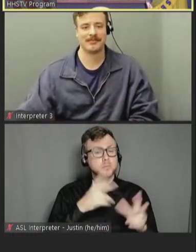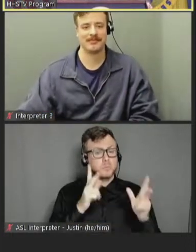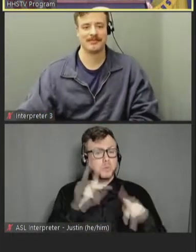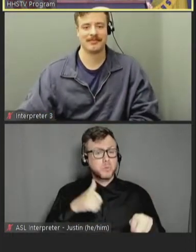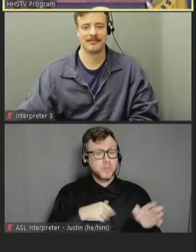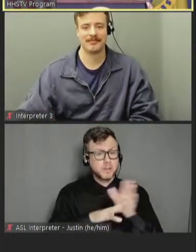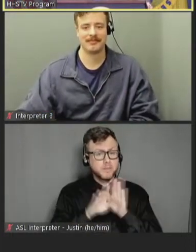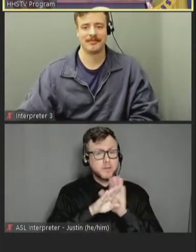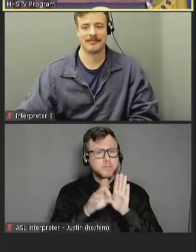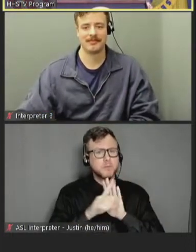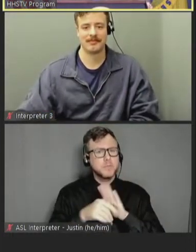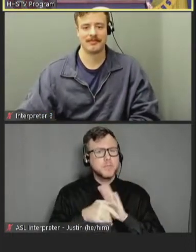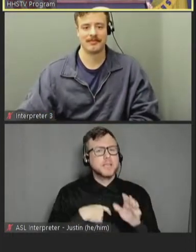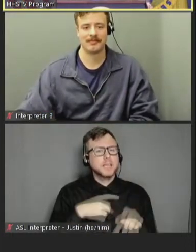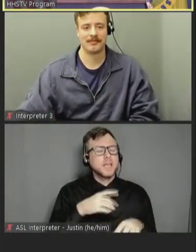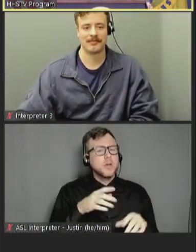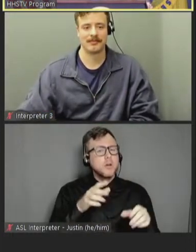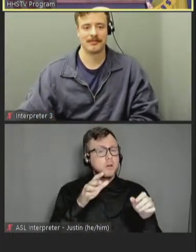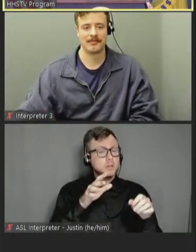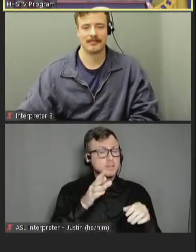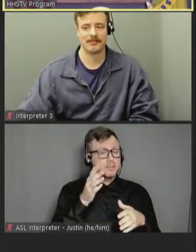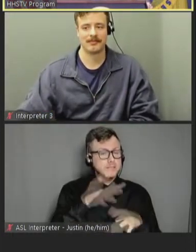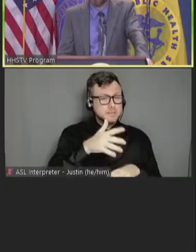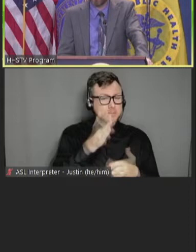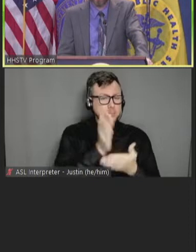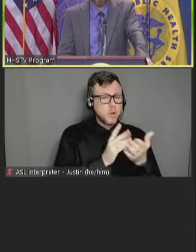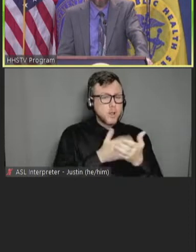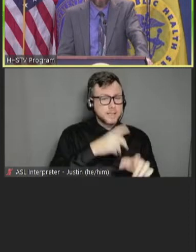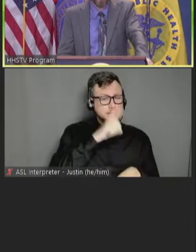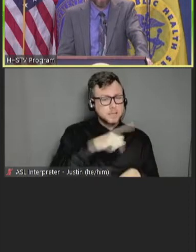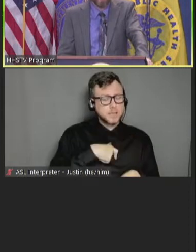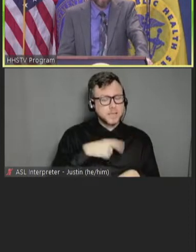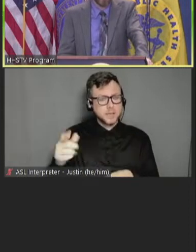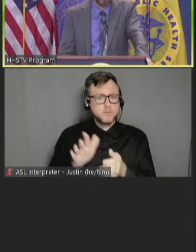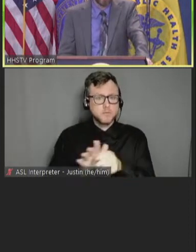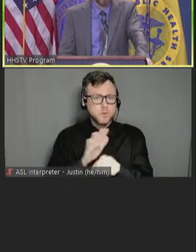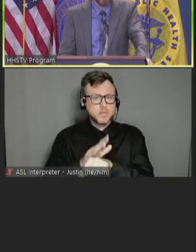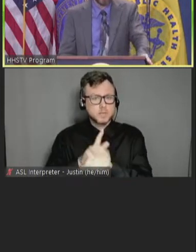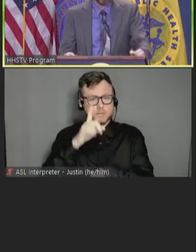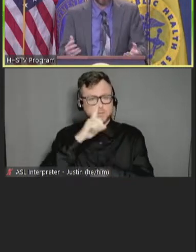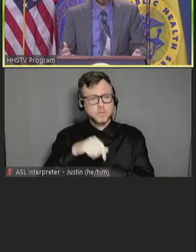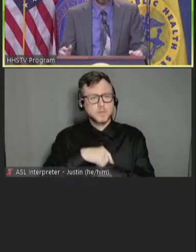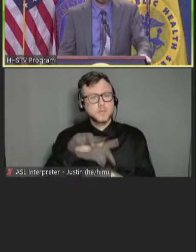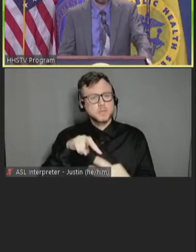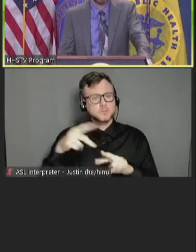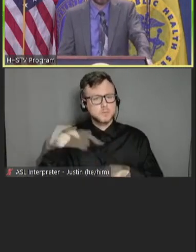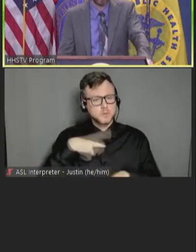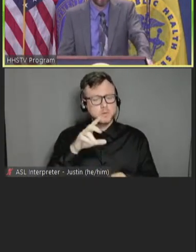semi-synthetic or fully synthetic versions of QS-21. We've also looked at congenita as a QS-21,